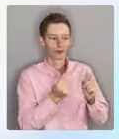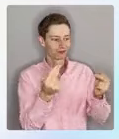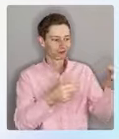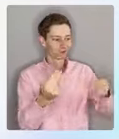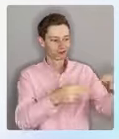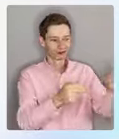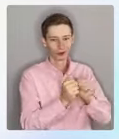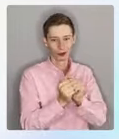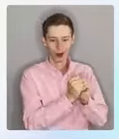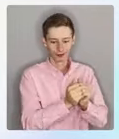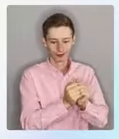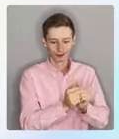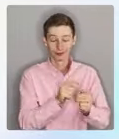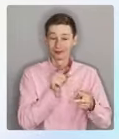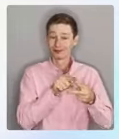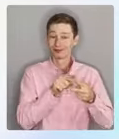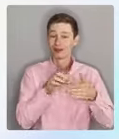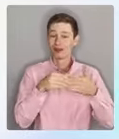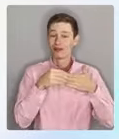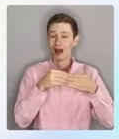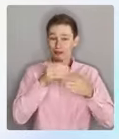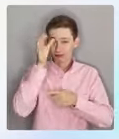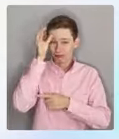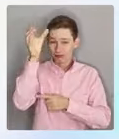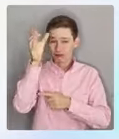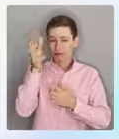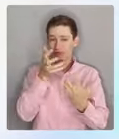Destinations are flexible concepts that you can tailor to your specific app.